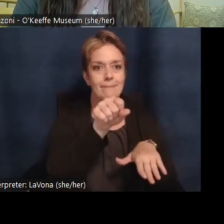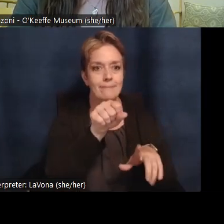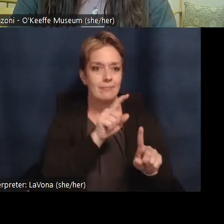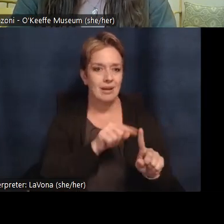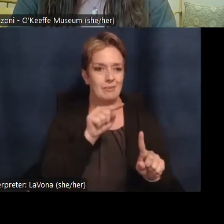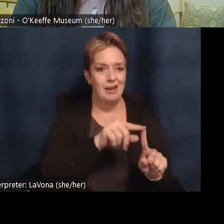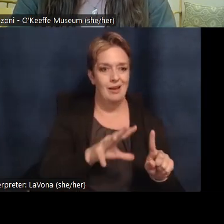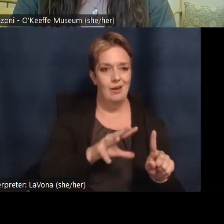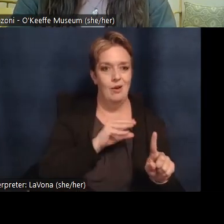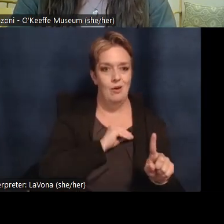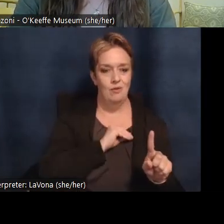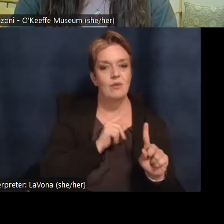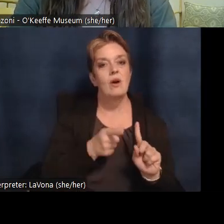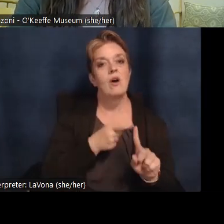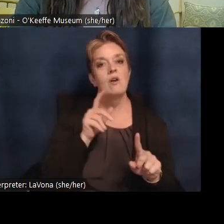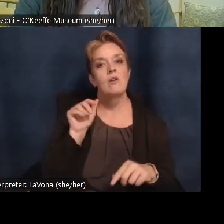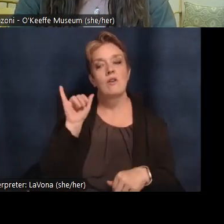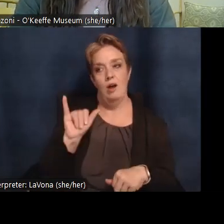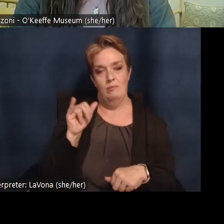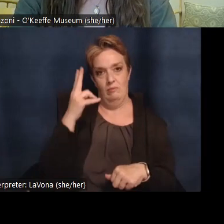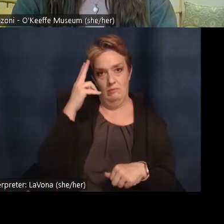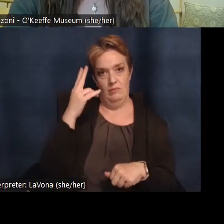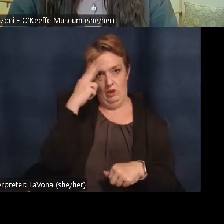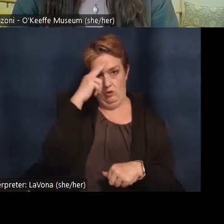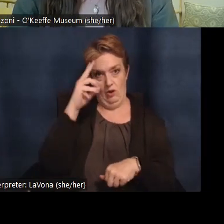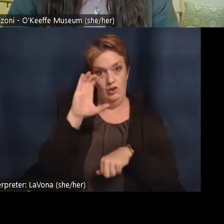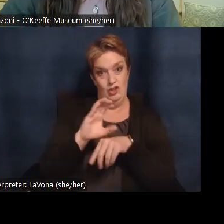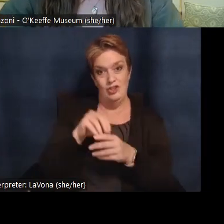archdiocese of Santa Fe and was not interested in selling.